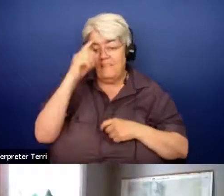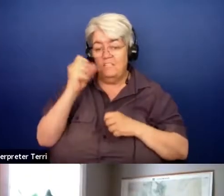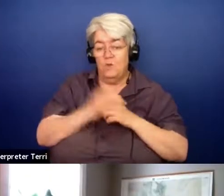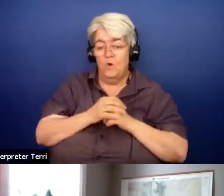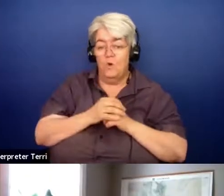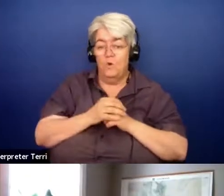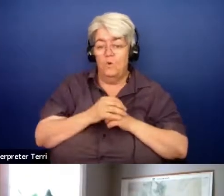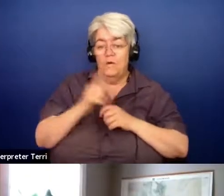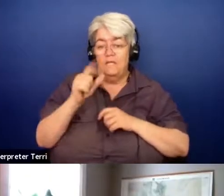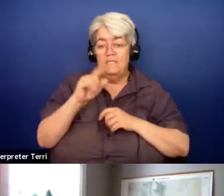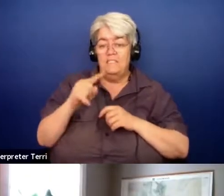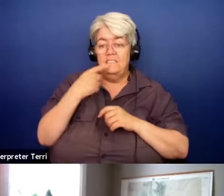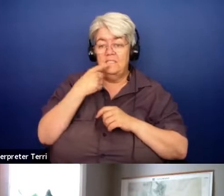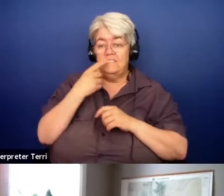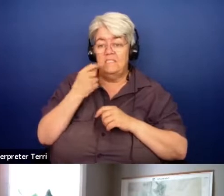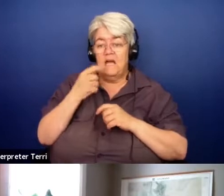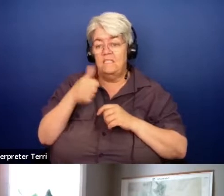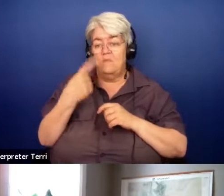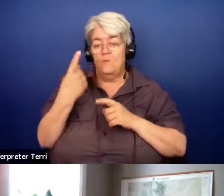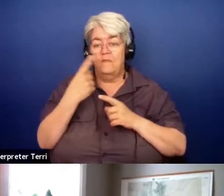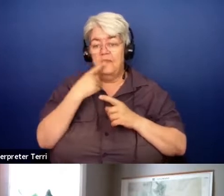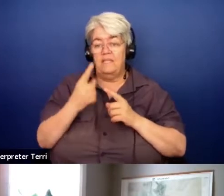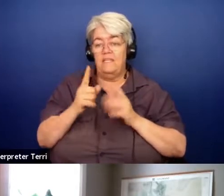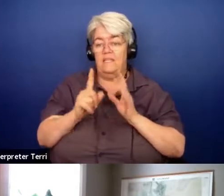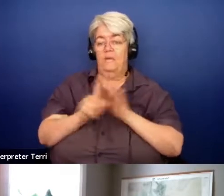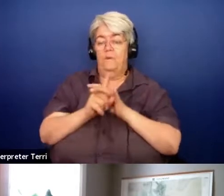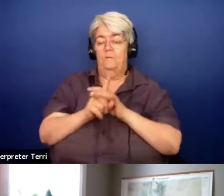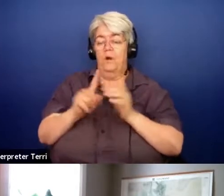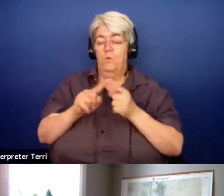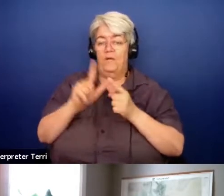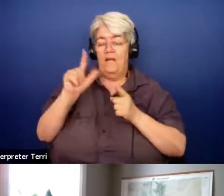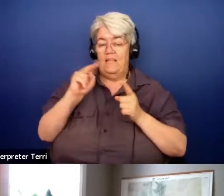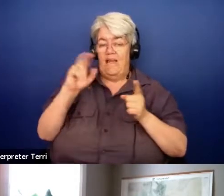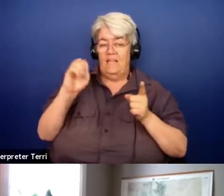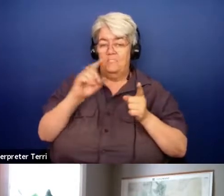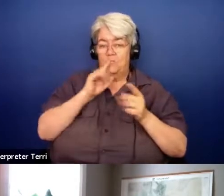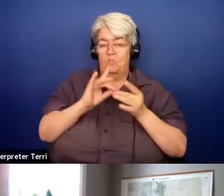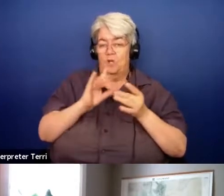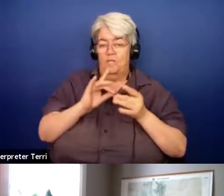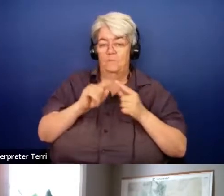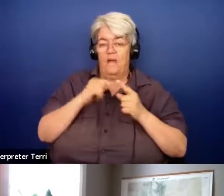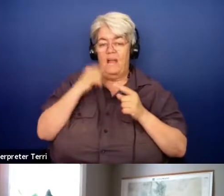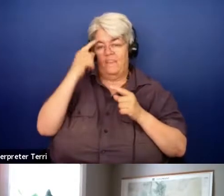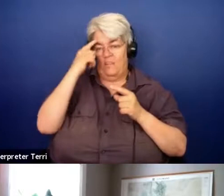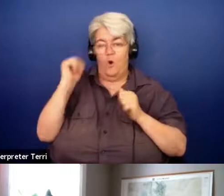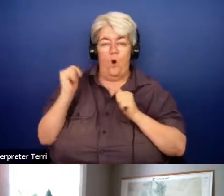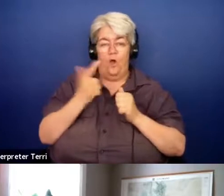Yes. There's another one that came through when Lance was talking, but I think we could